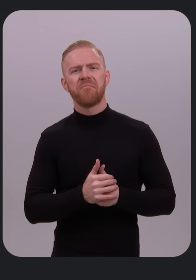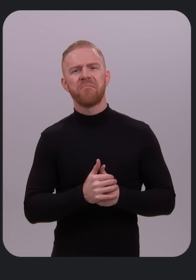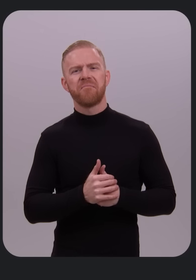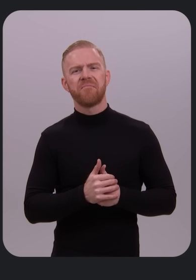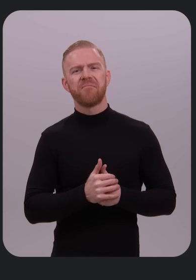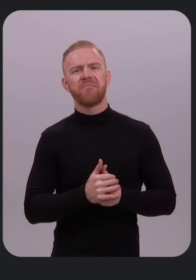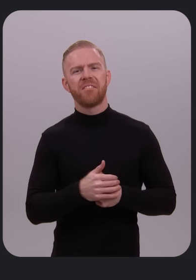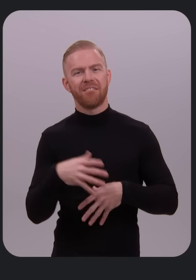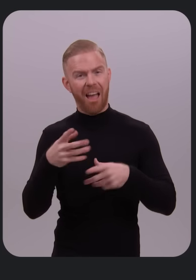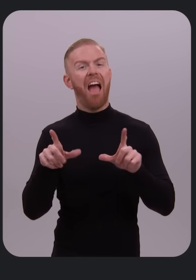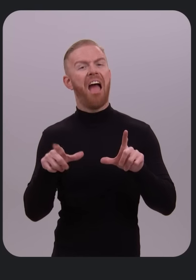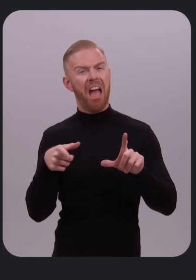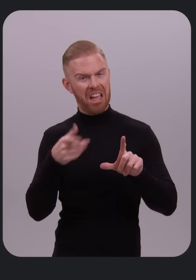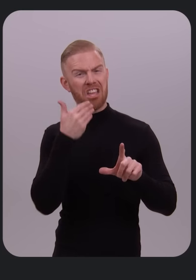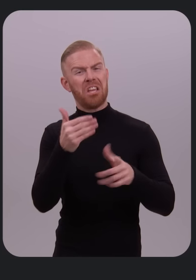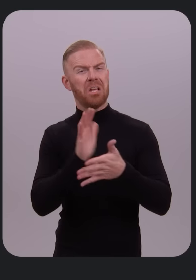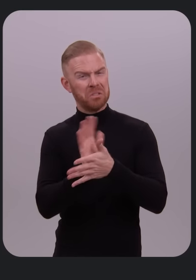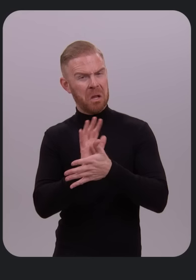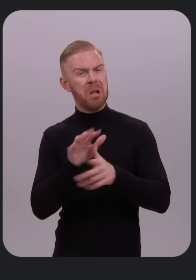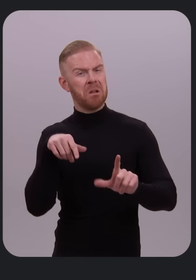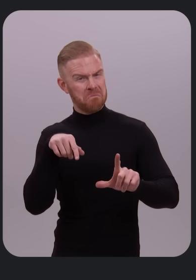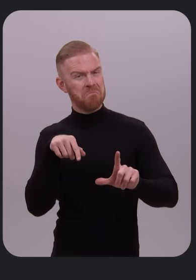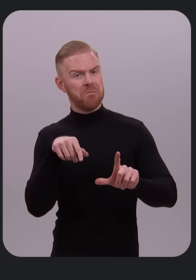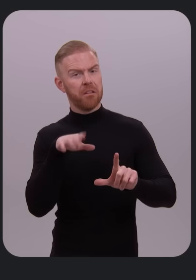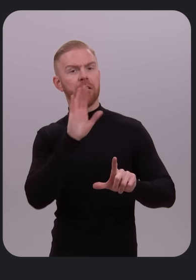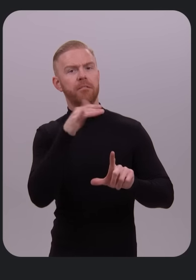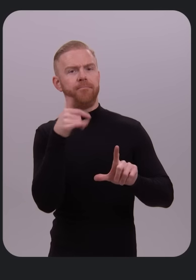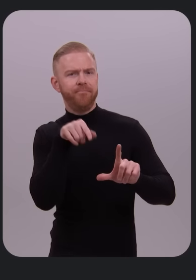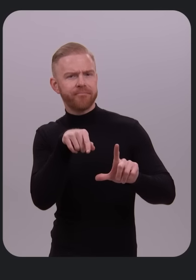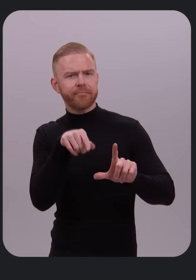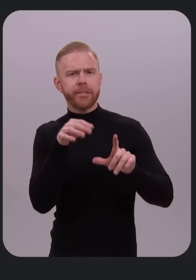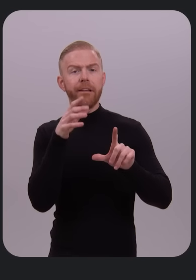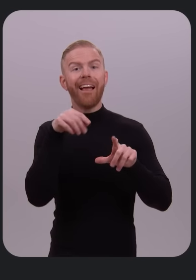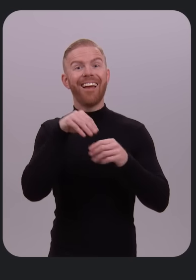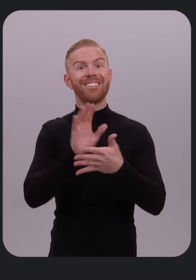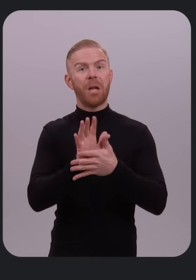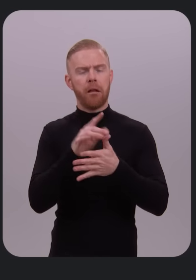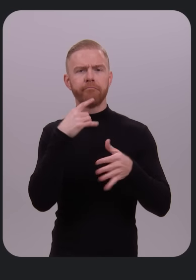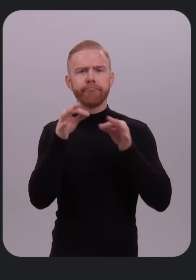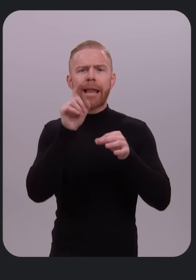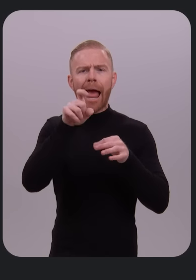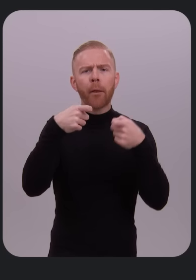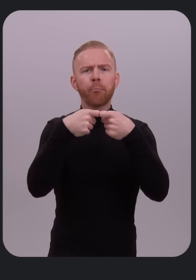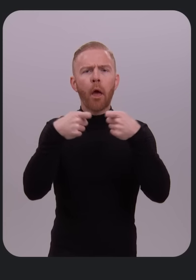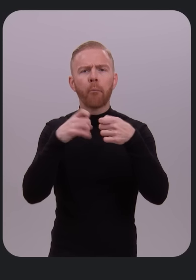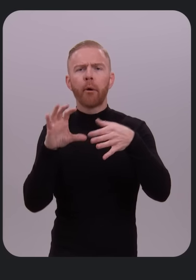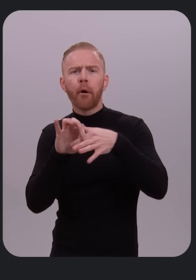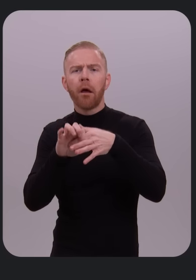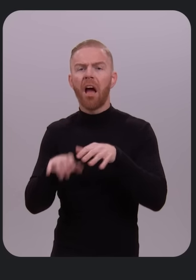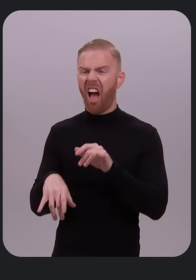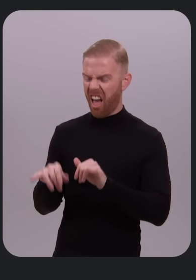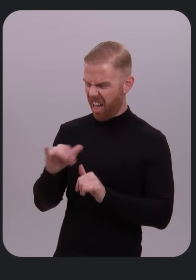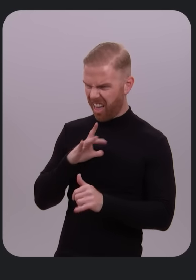This looks like a good video. Place a rubber band over the head of the screw. Oh, nice. Thanks. Can you go through my emails with the bike shop